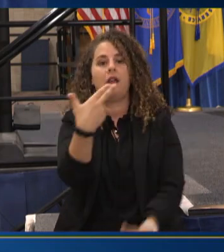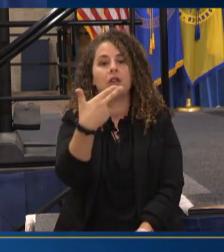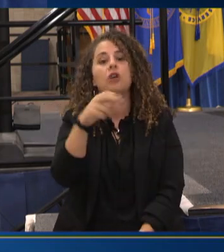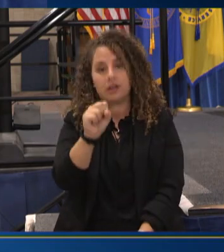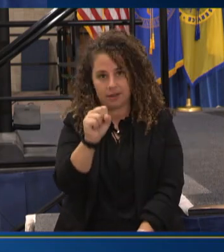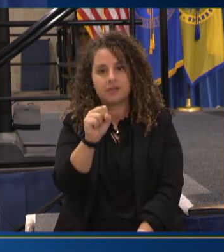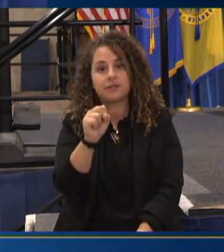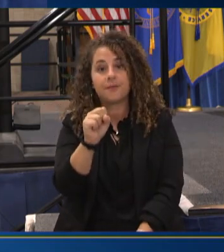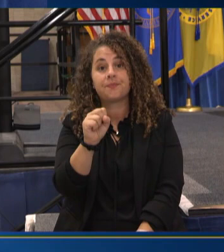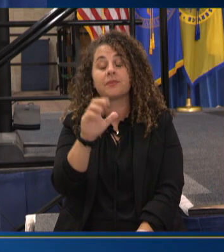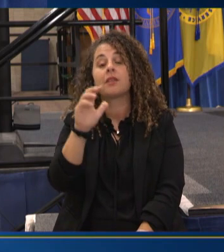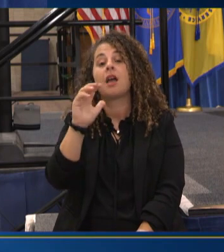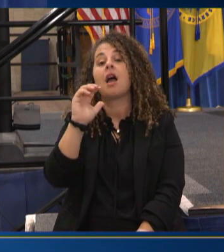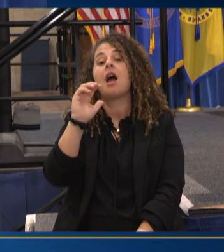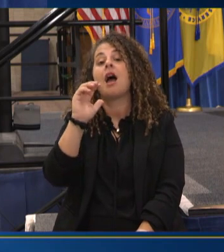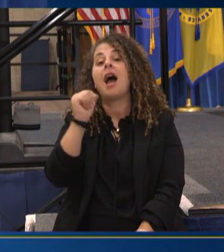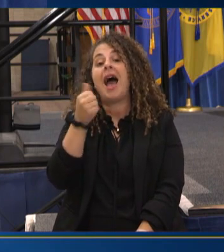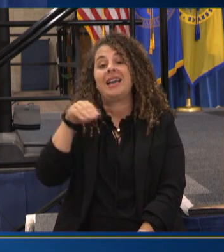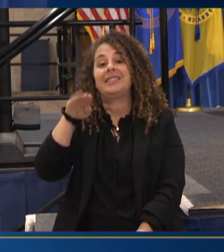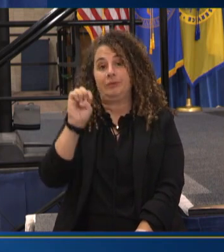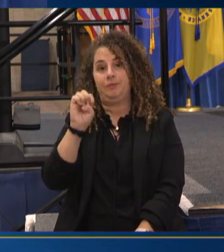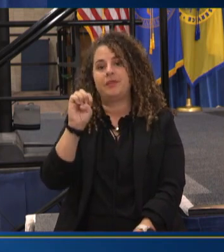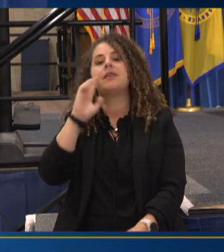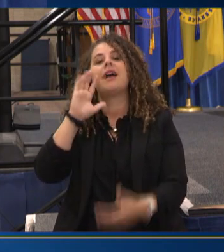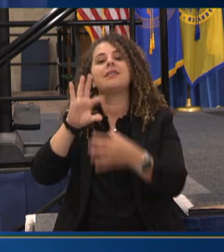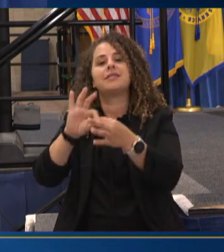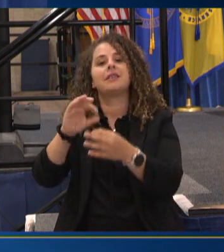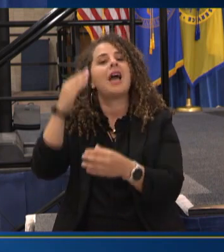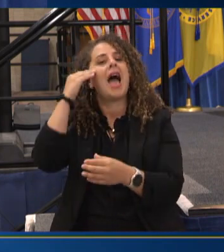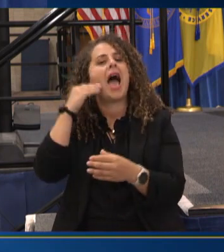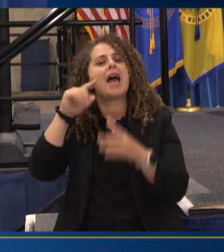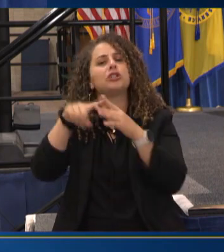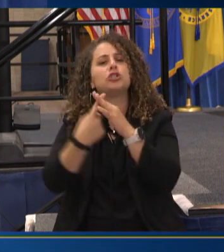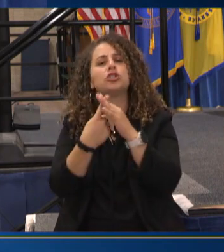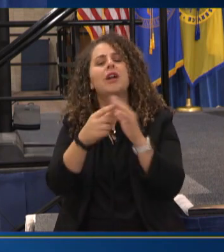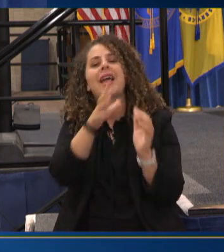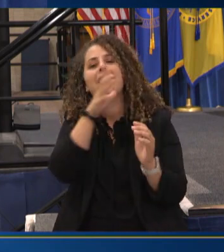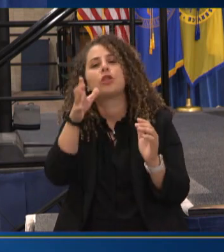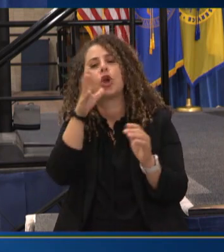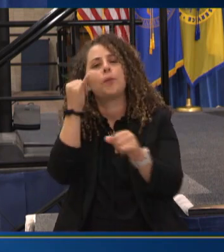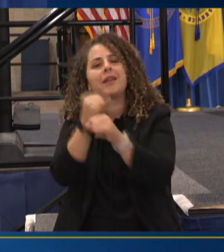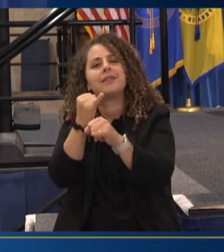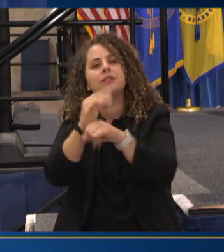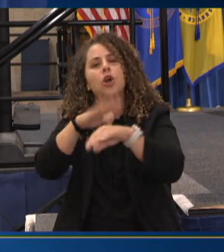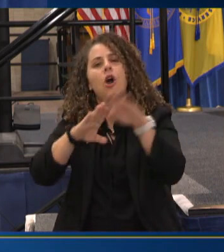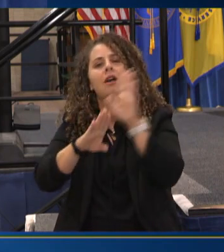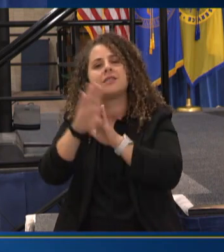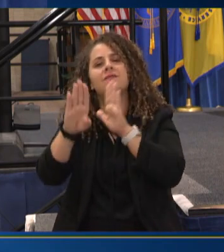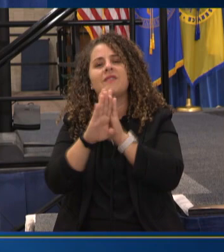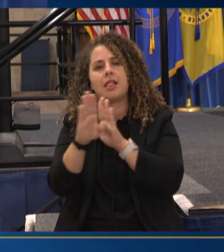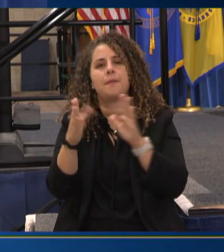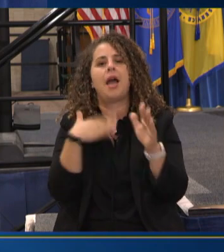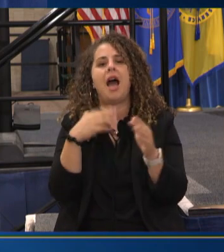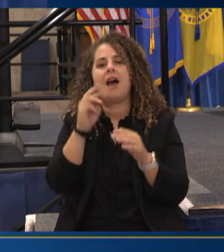ASPI has been collaborating with the Office of Head Start and the Urban Institute on Development of a mapping tool